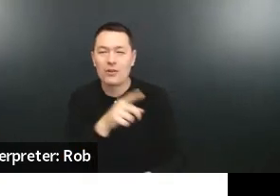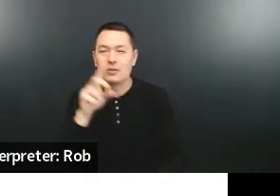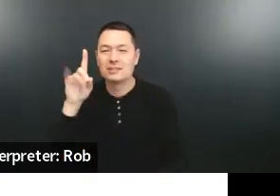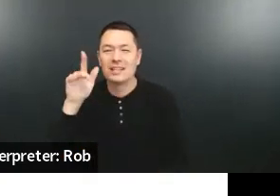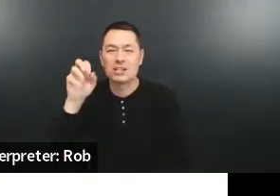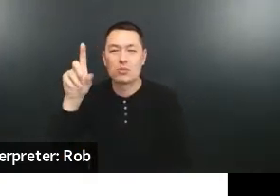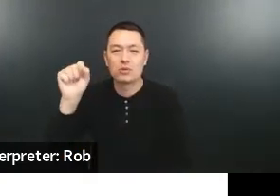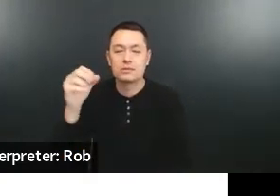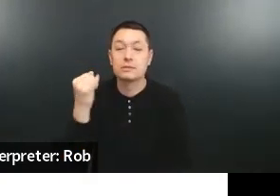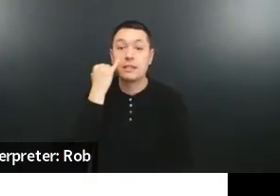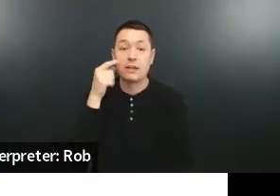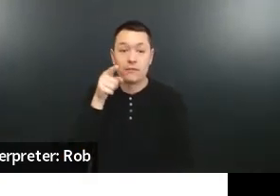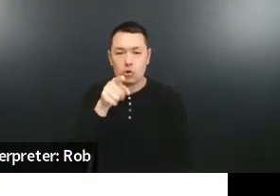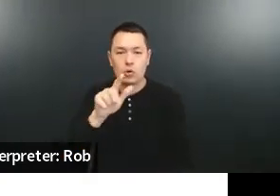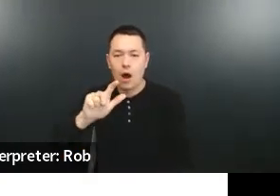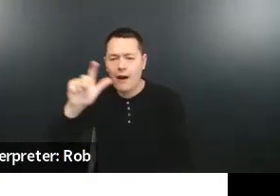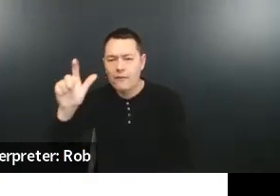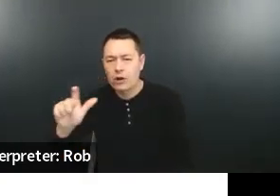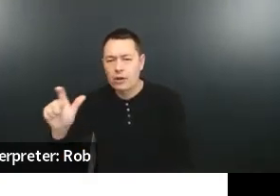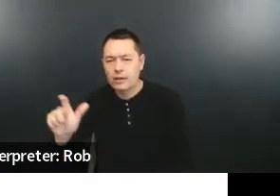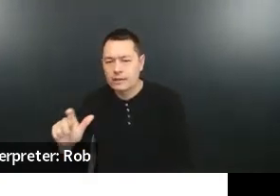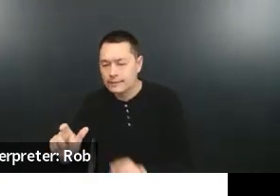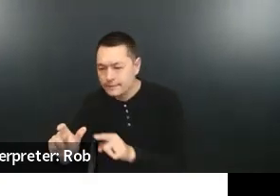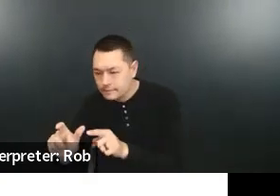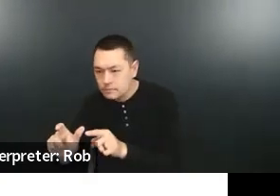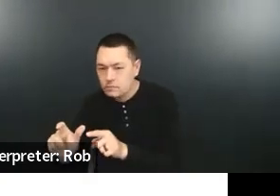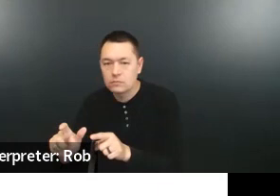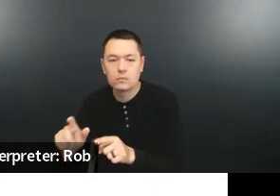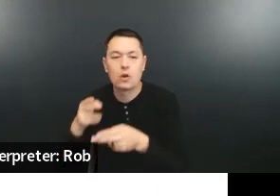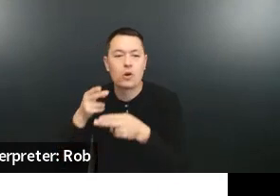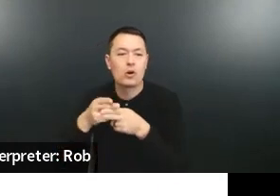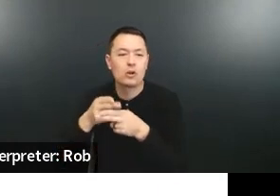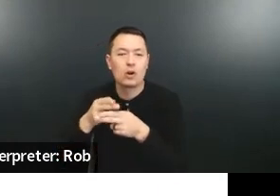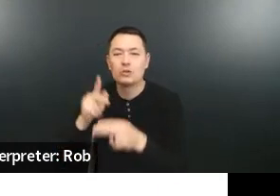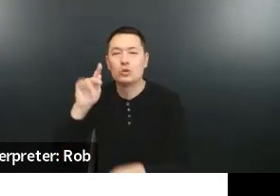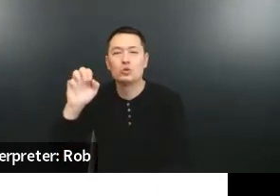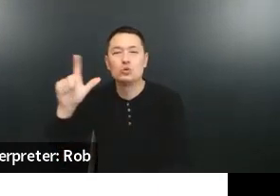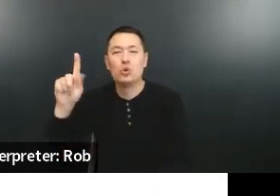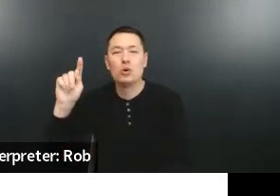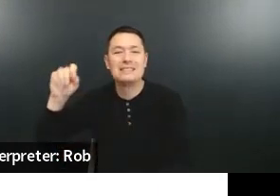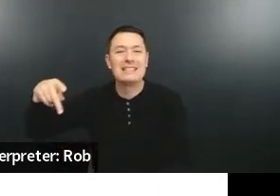when you hover over, you're going to get we call this the tool tip for each of the data points.